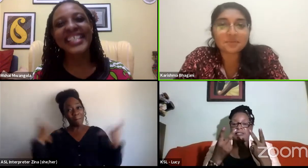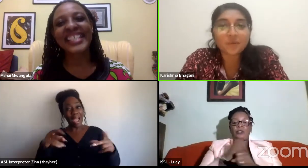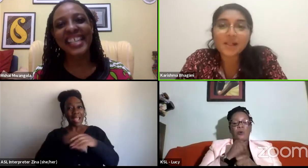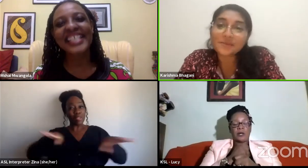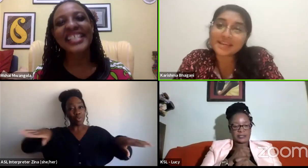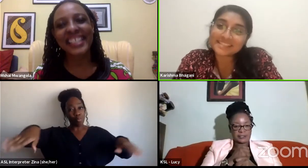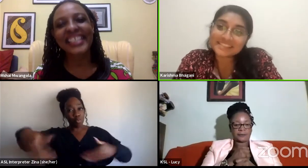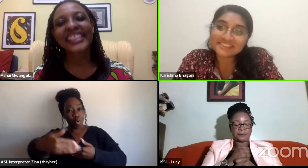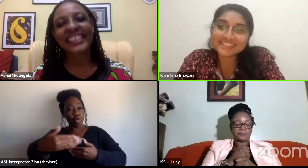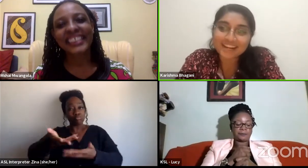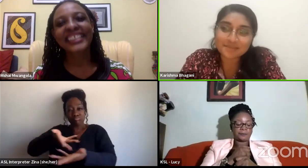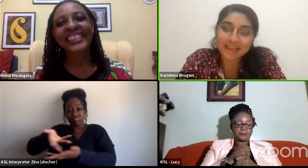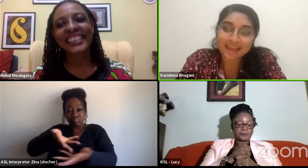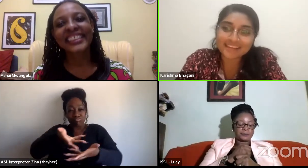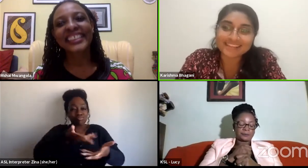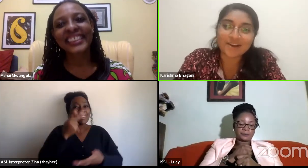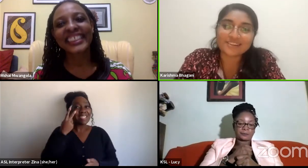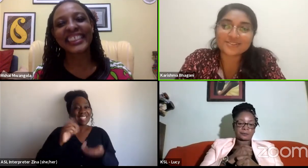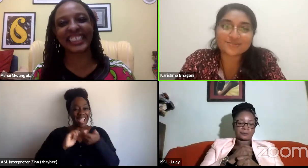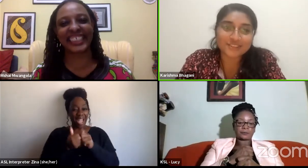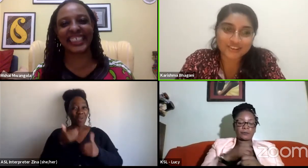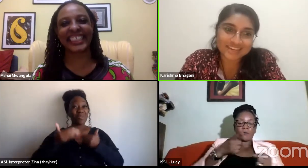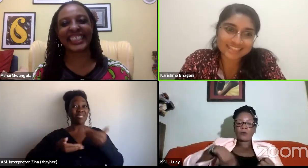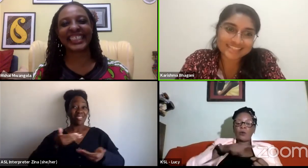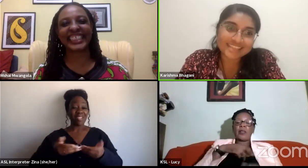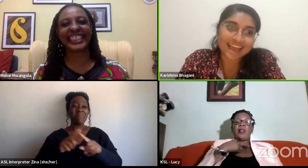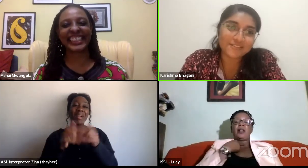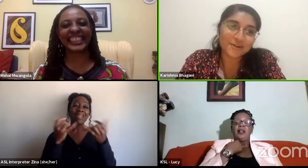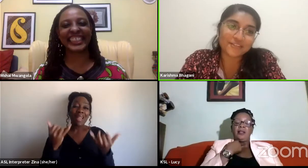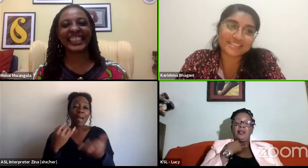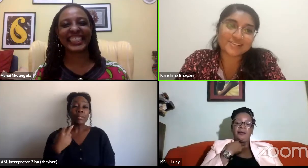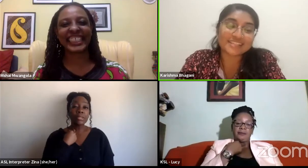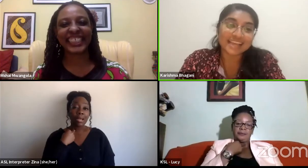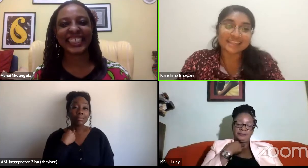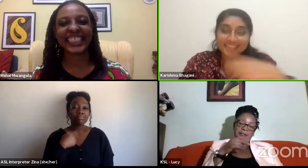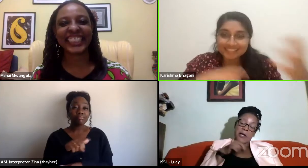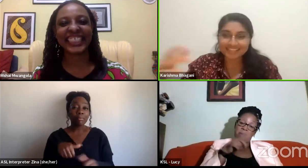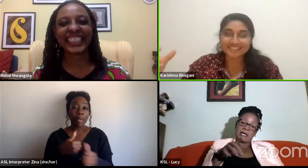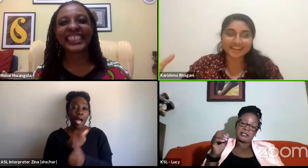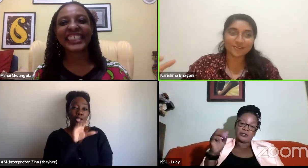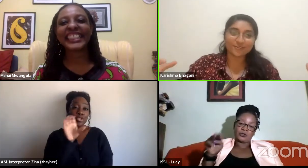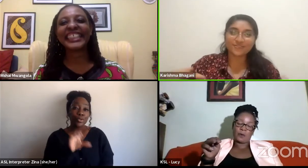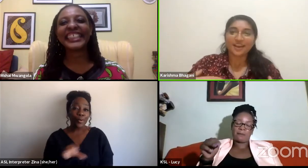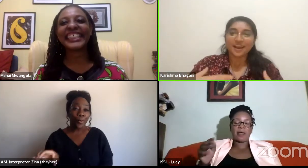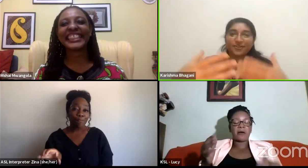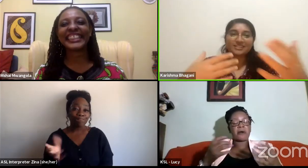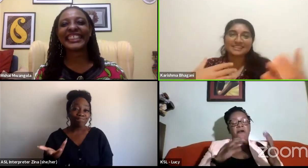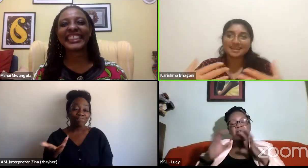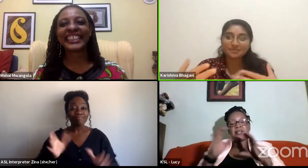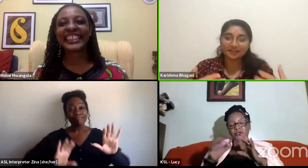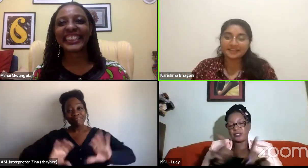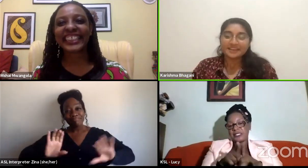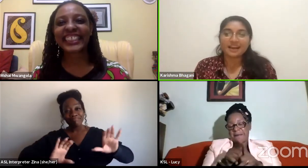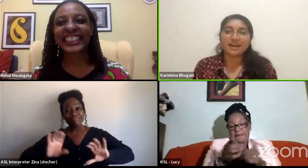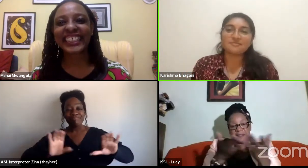But while we are still stuck behind our Zoom screens, having conversations like this, instead of across the table,